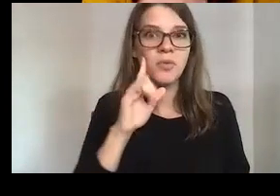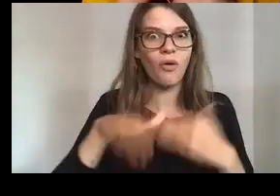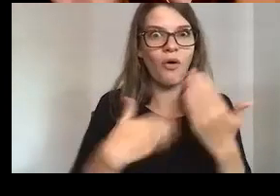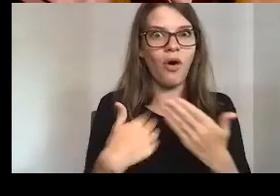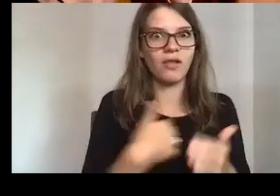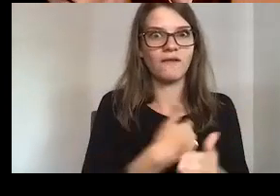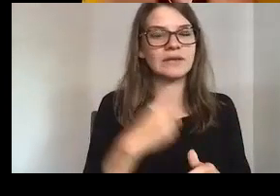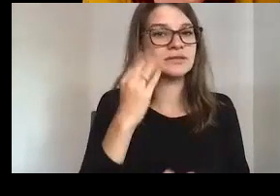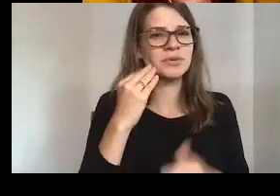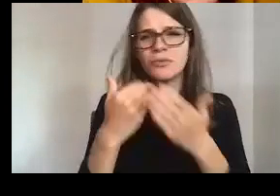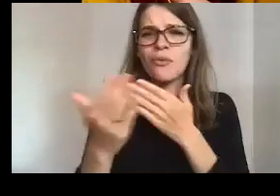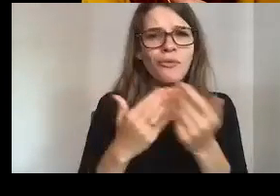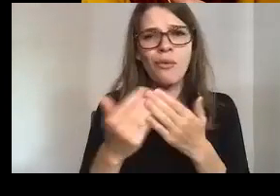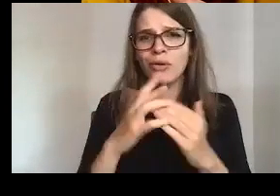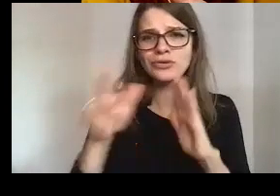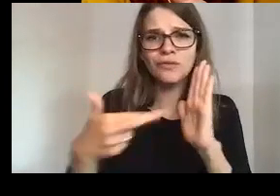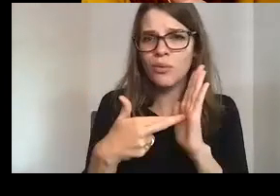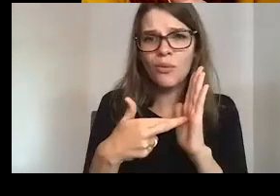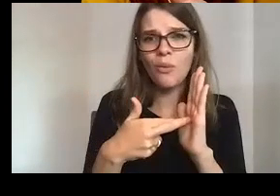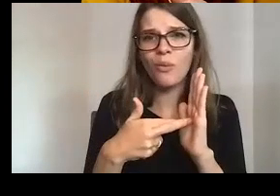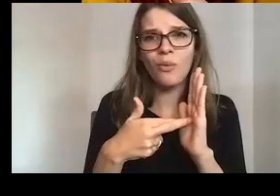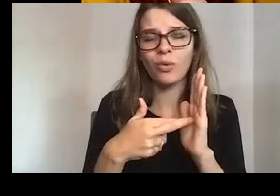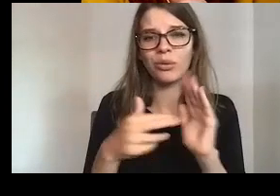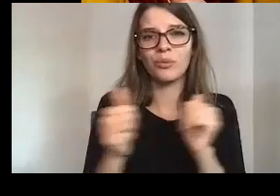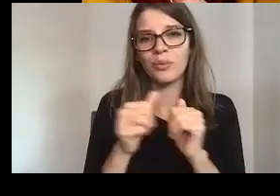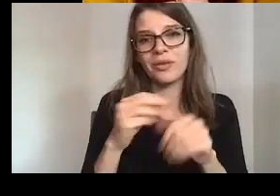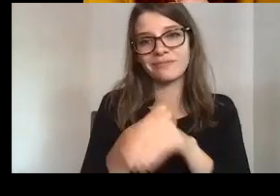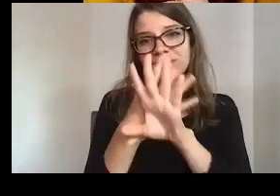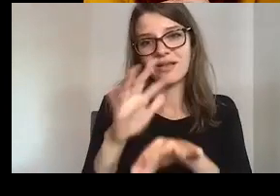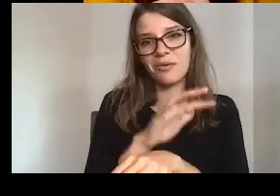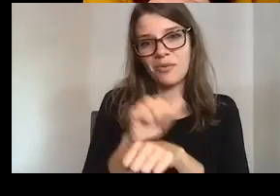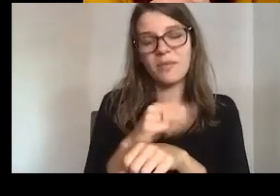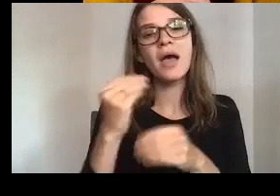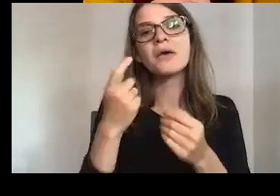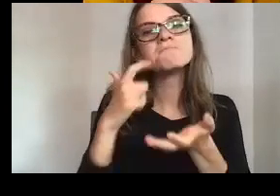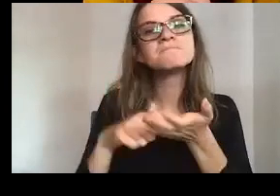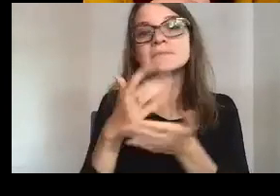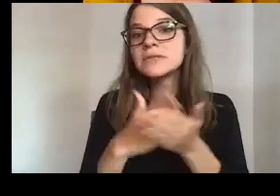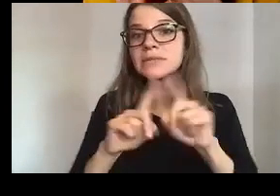regardless of our role with telehealth and also some differences so my hope is that you may hear